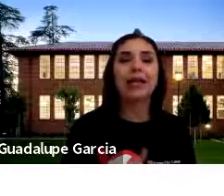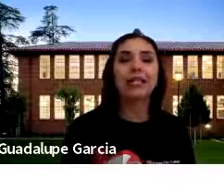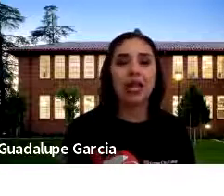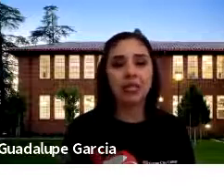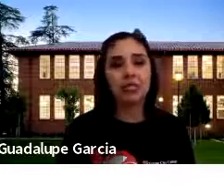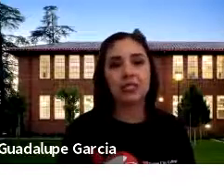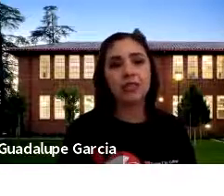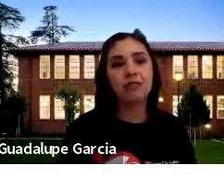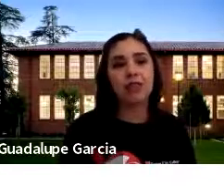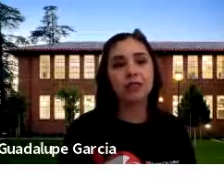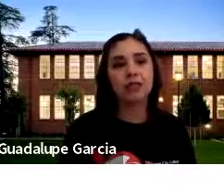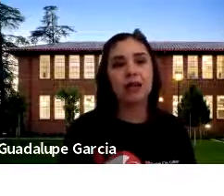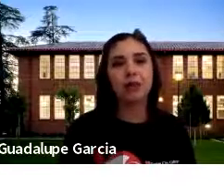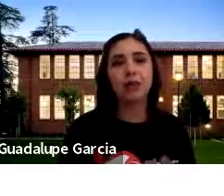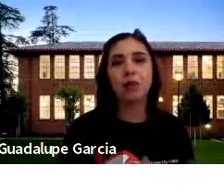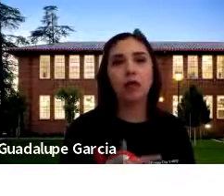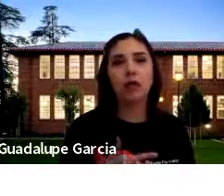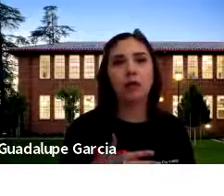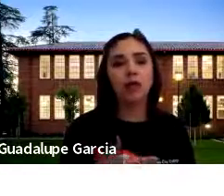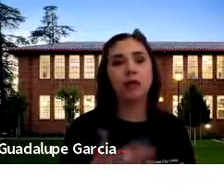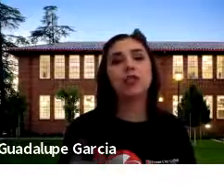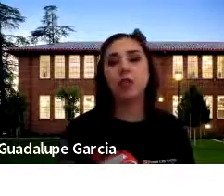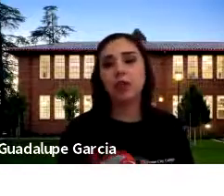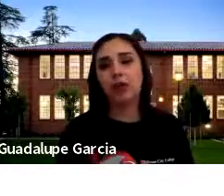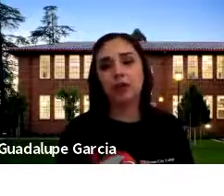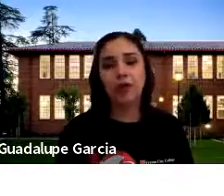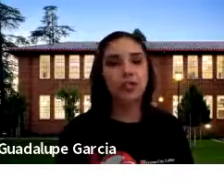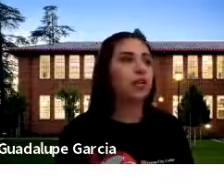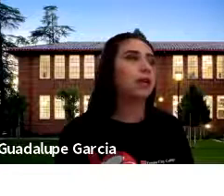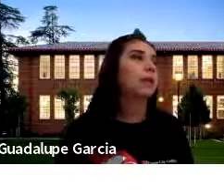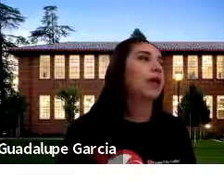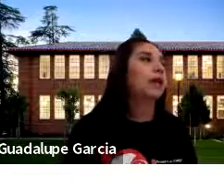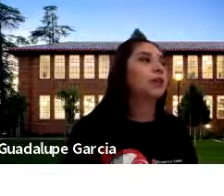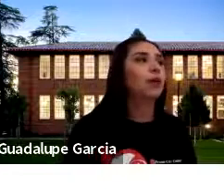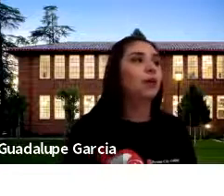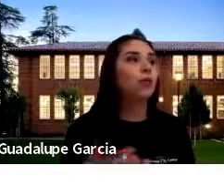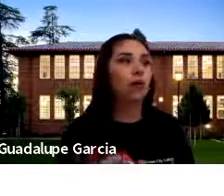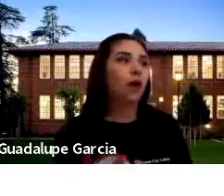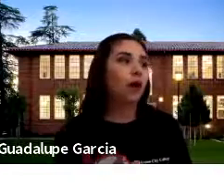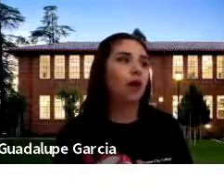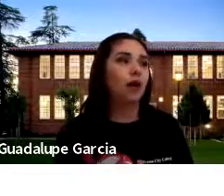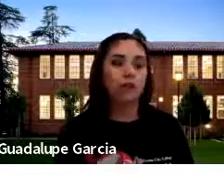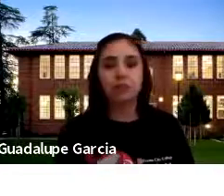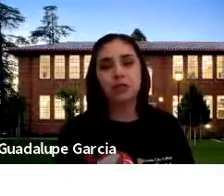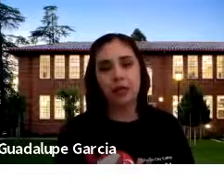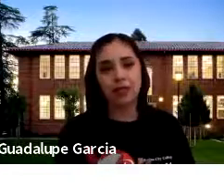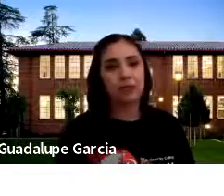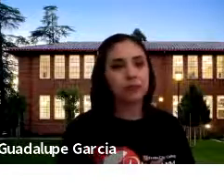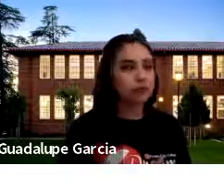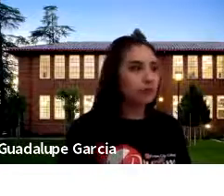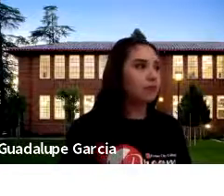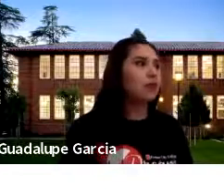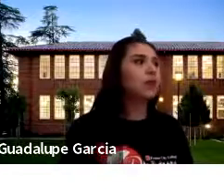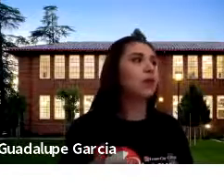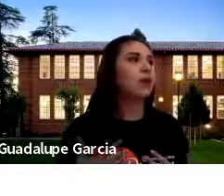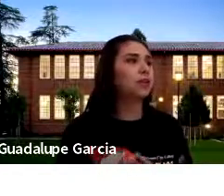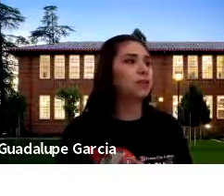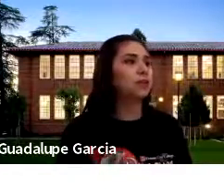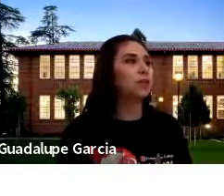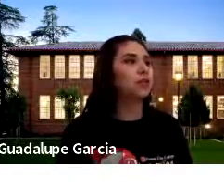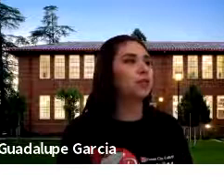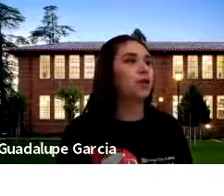daily challenges as they face with continue with their education. So who are our dream students? So our dream students are